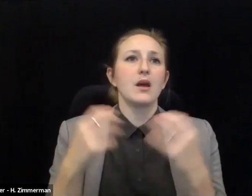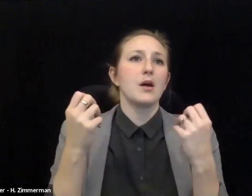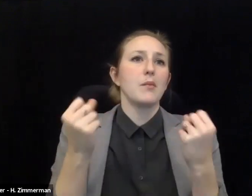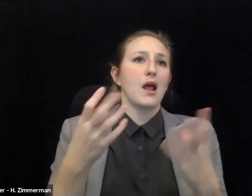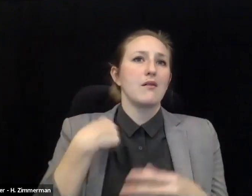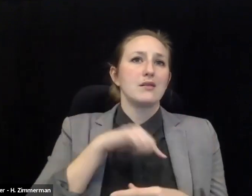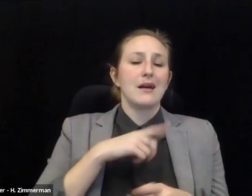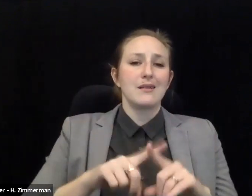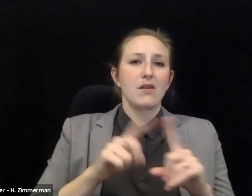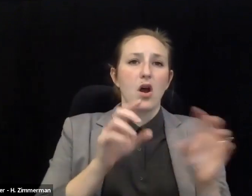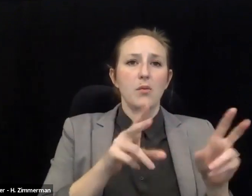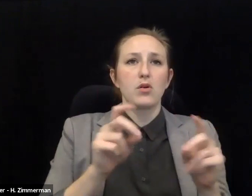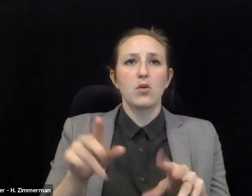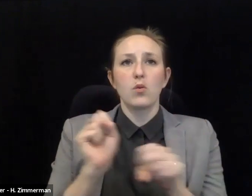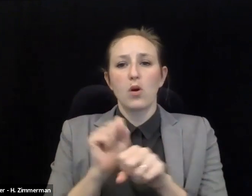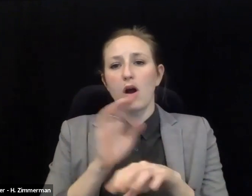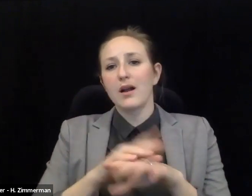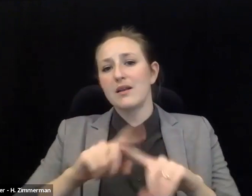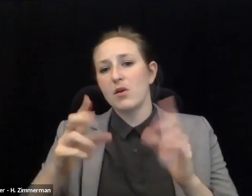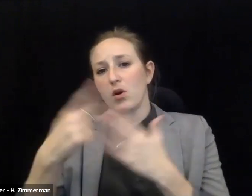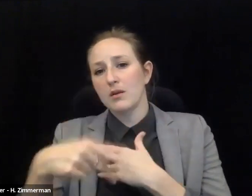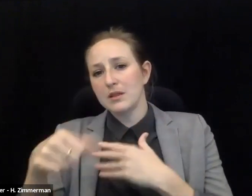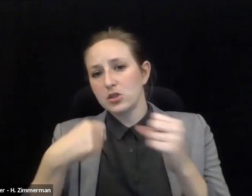to work on virtual programs this year. Some programs